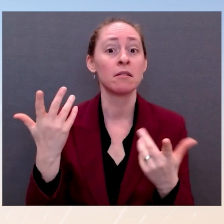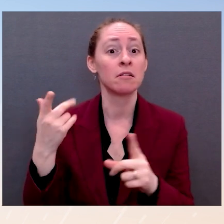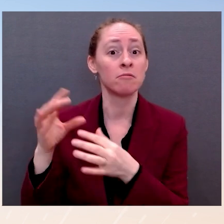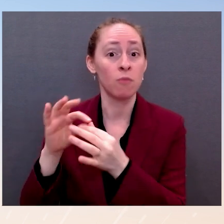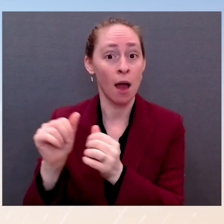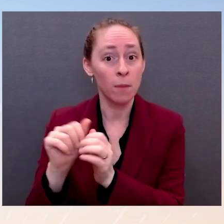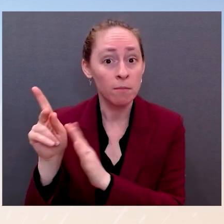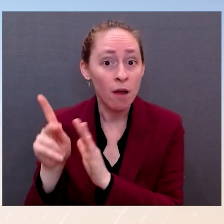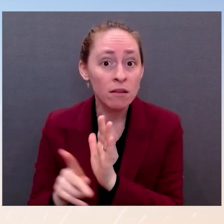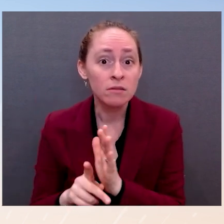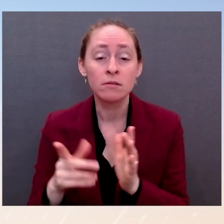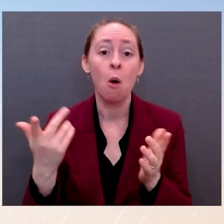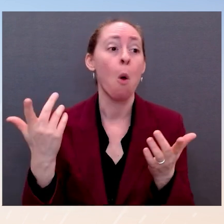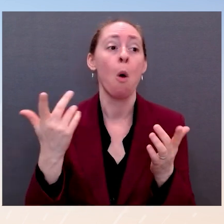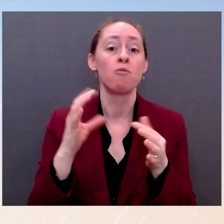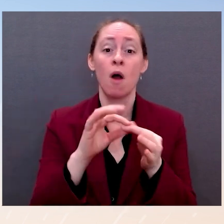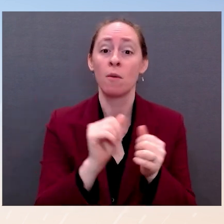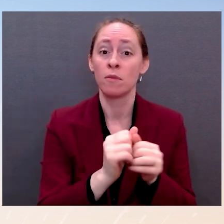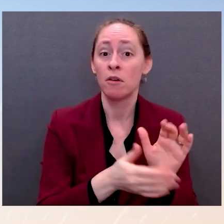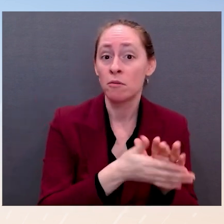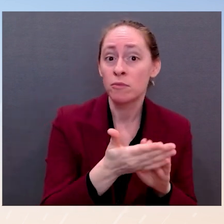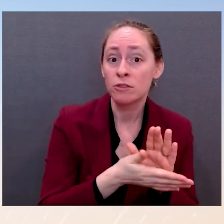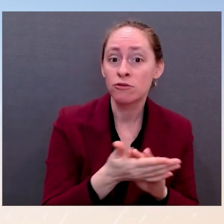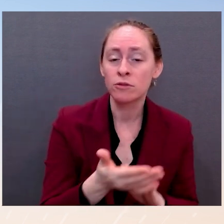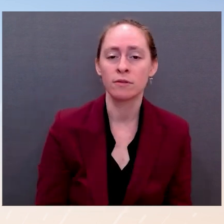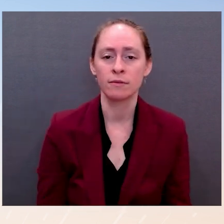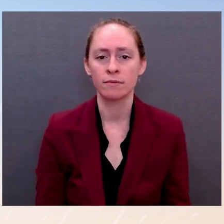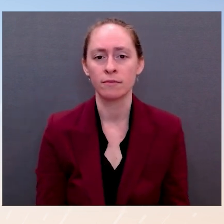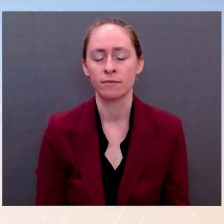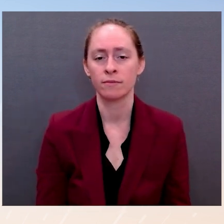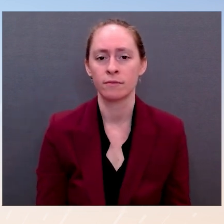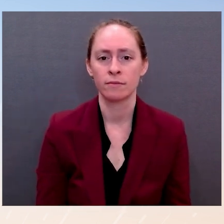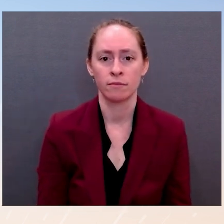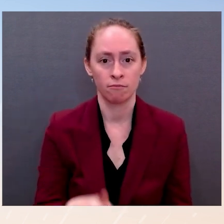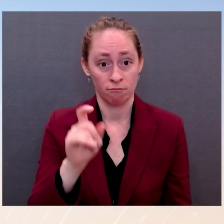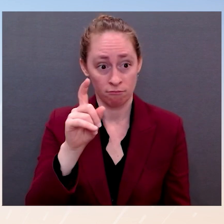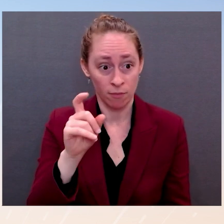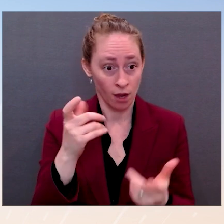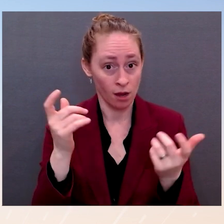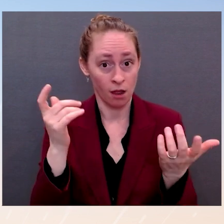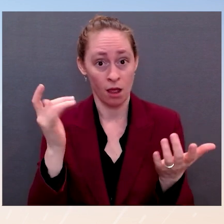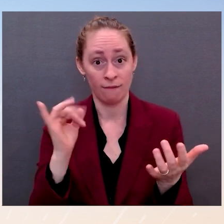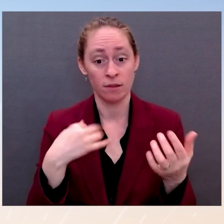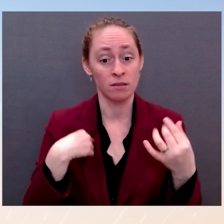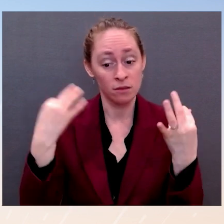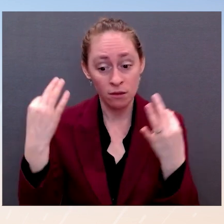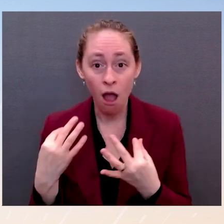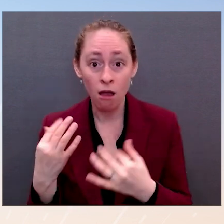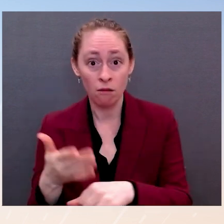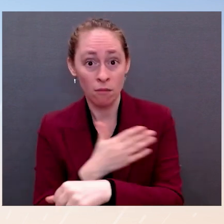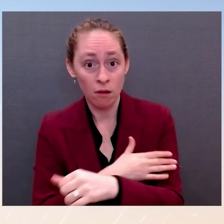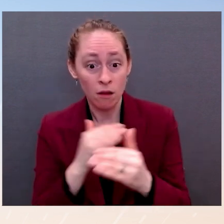whether it's a policy decision or an operational decision? Is it improving health equity? And if not, why not?